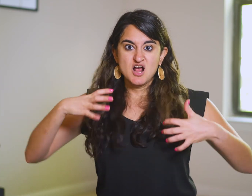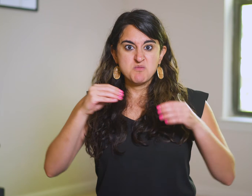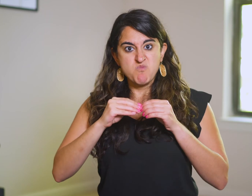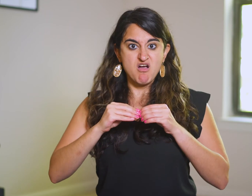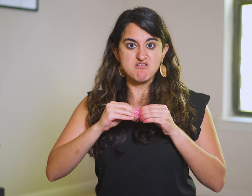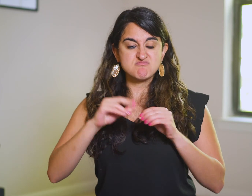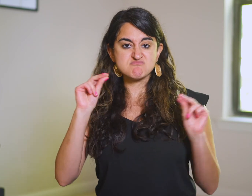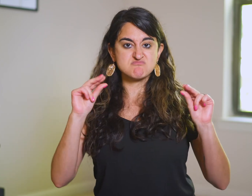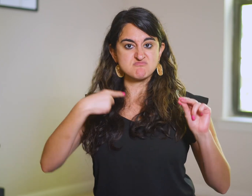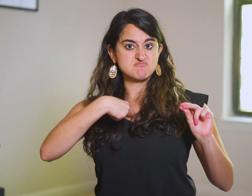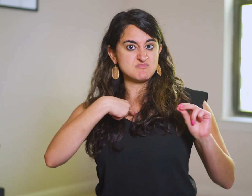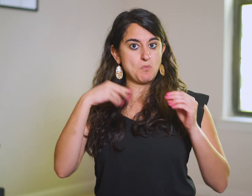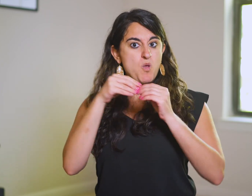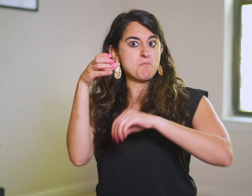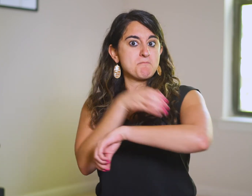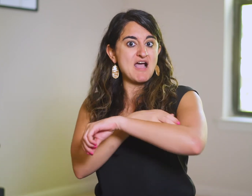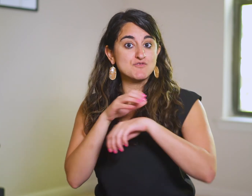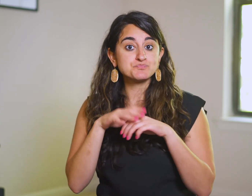entitled, and self-righteous.